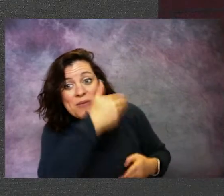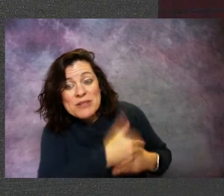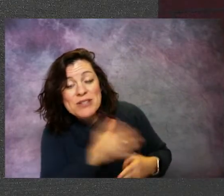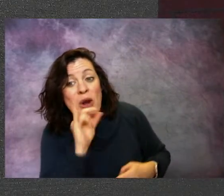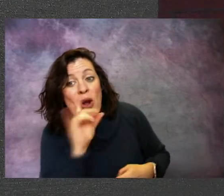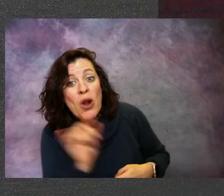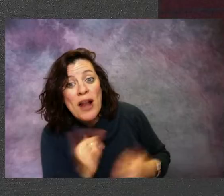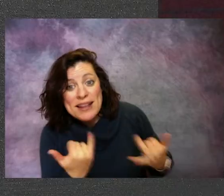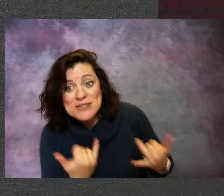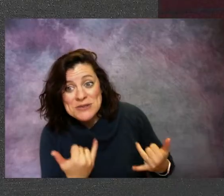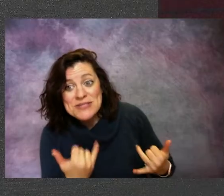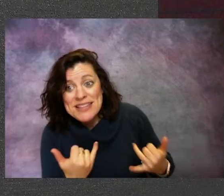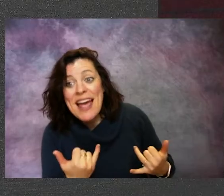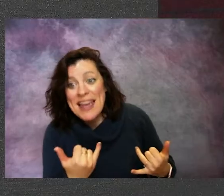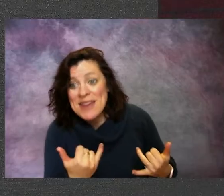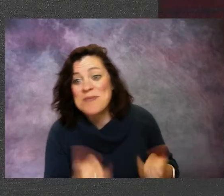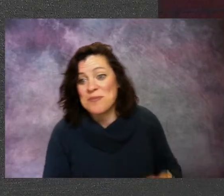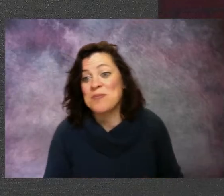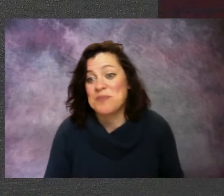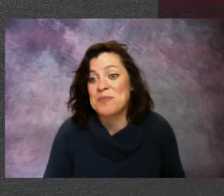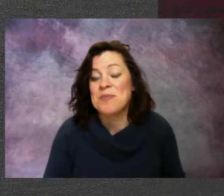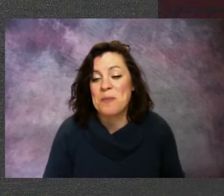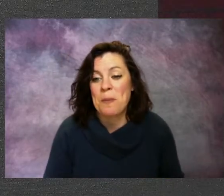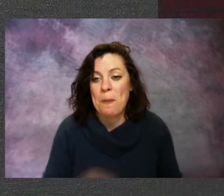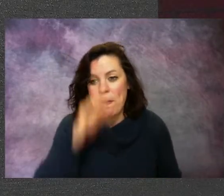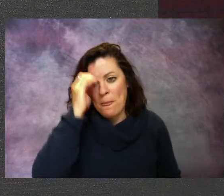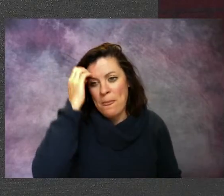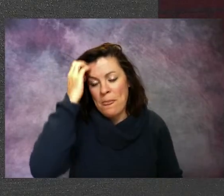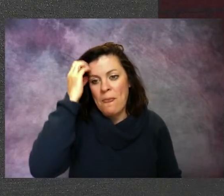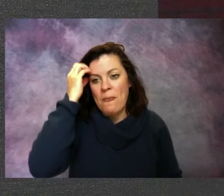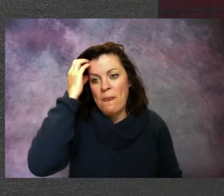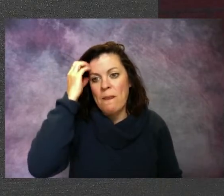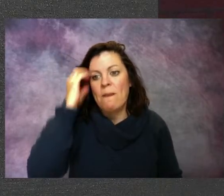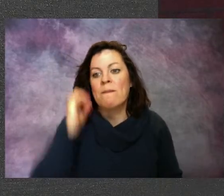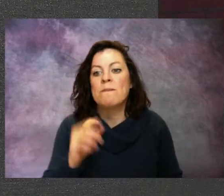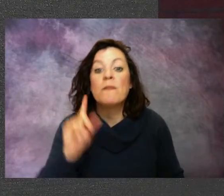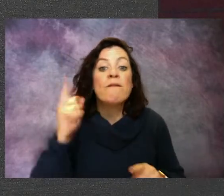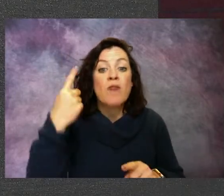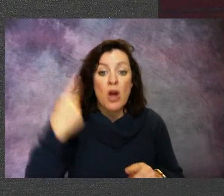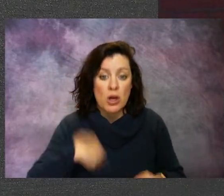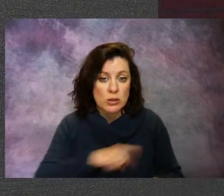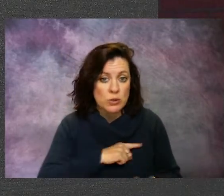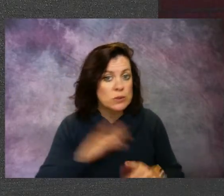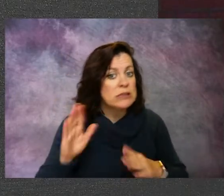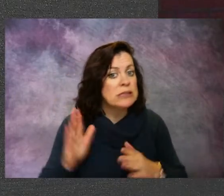But before we do that, we are going to sing a song about the weather.